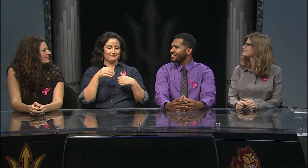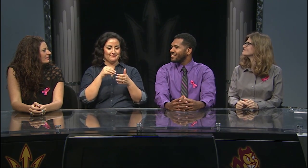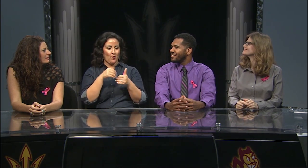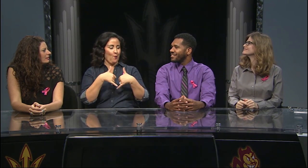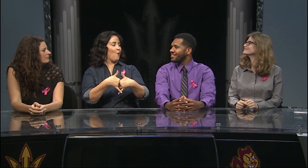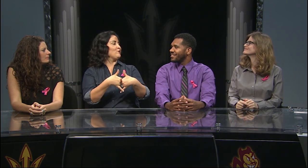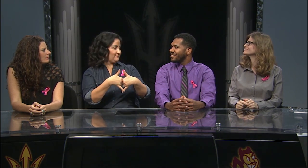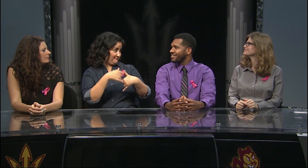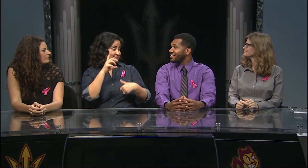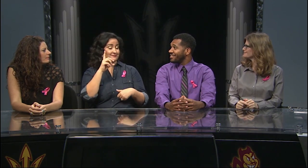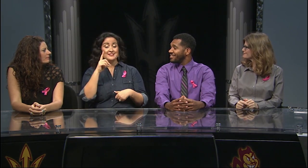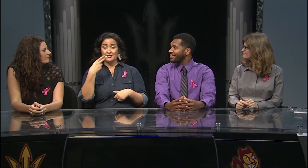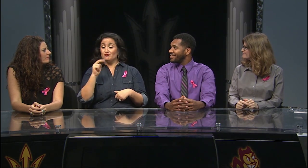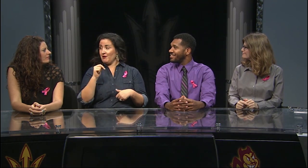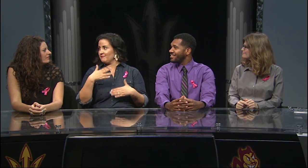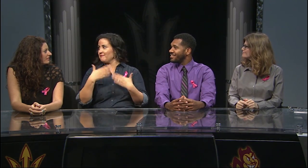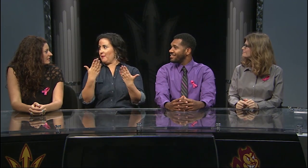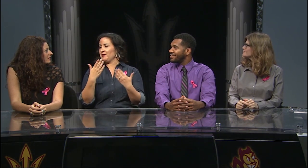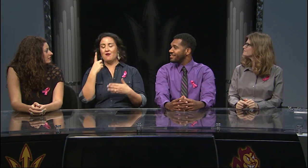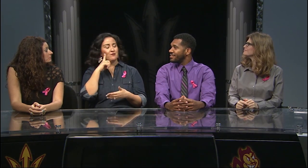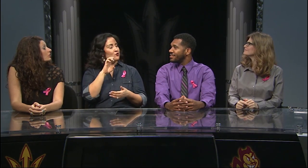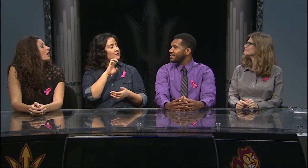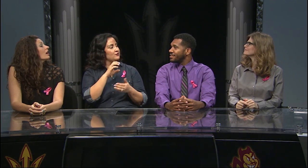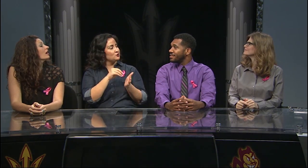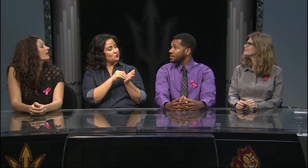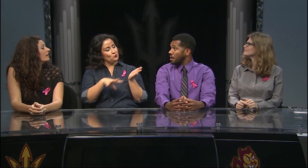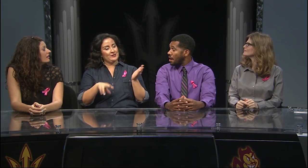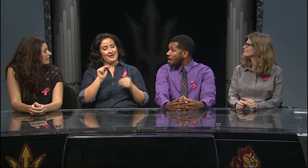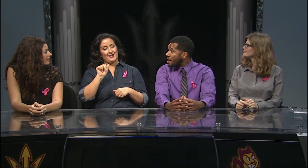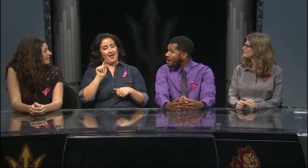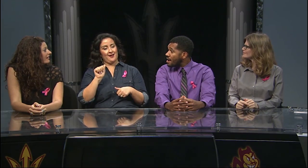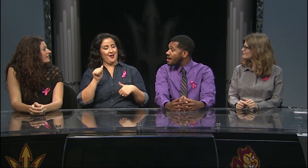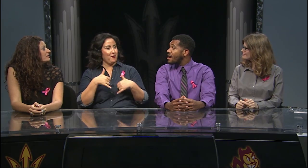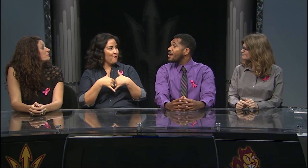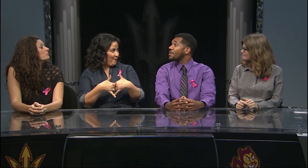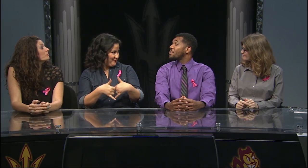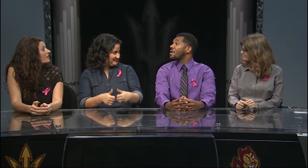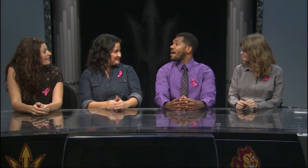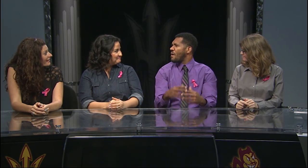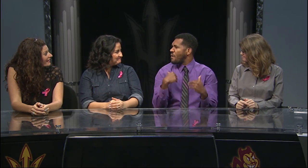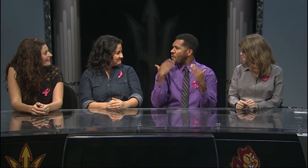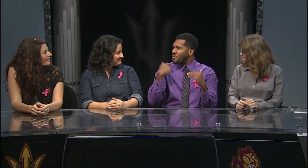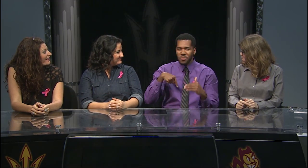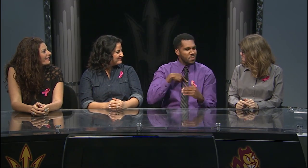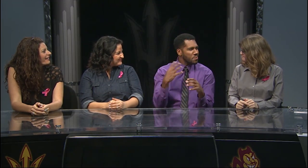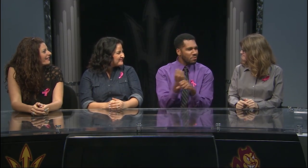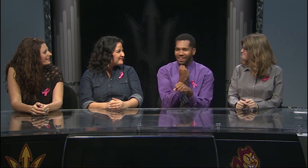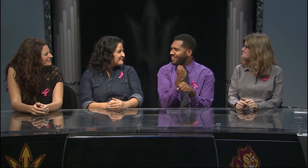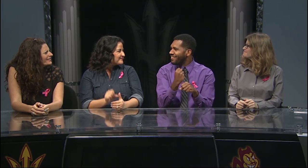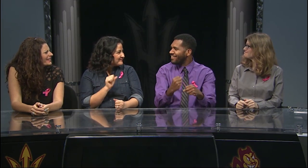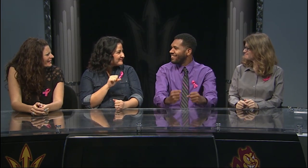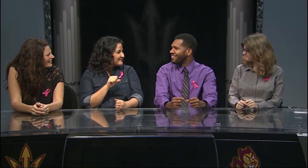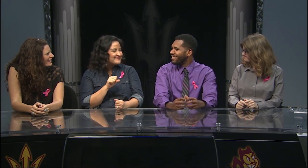I'm going to the Rocky Mountain Emmy Awards because DHN was nominated for a NATAS Student Award. I hope we win! Right?!